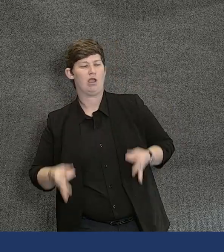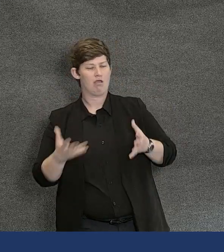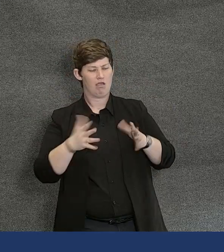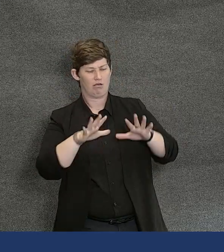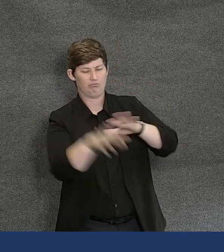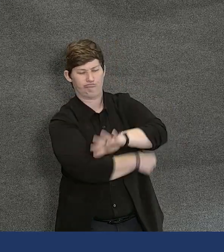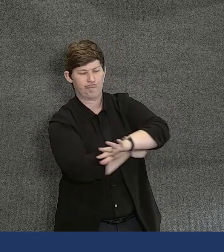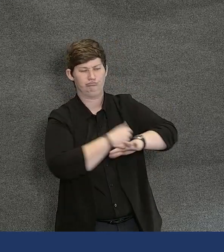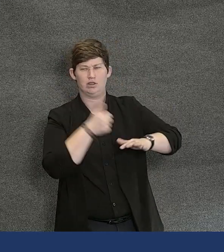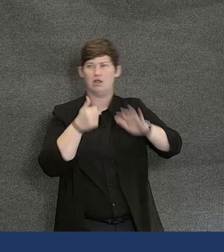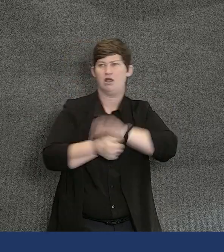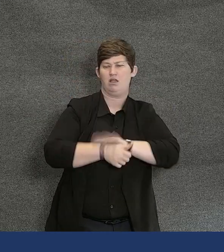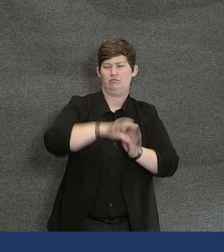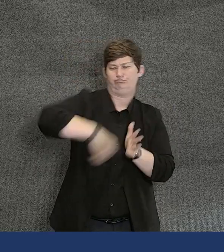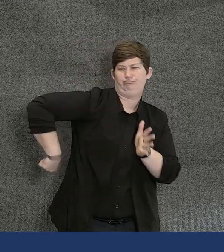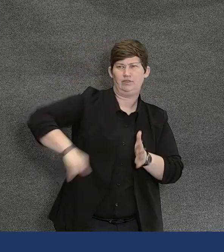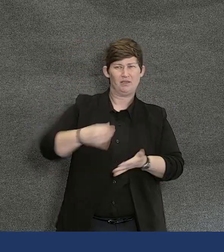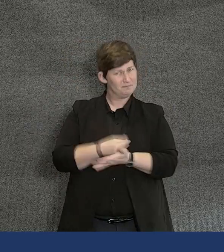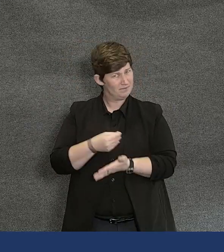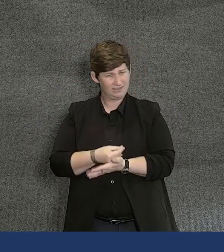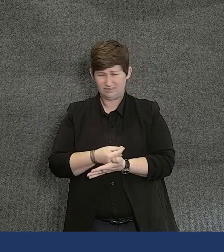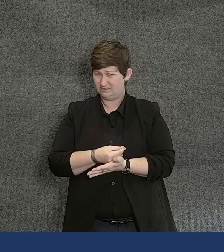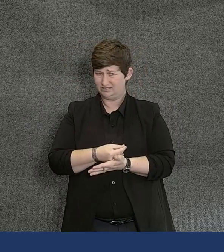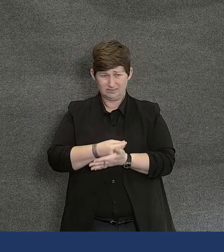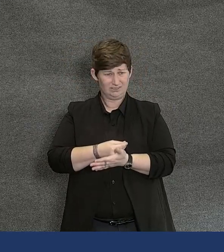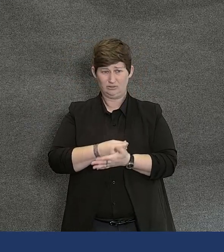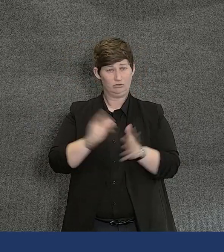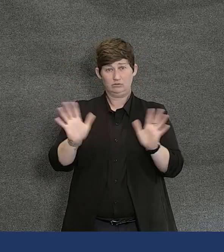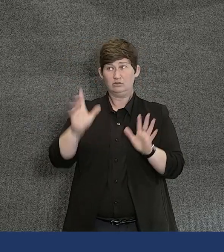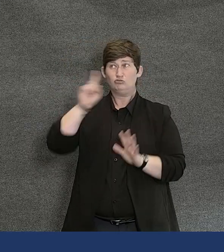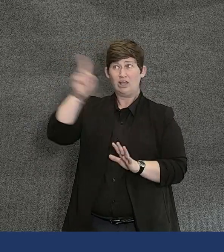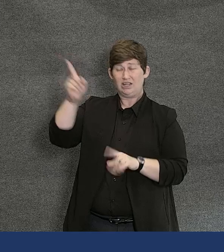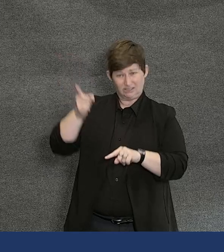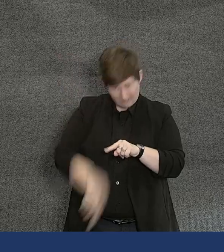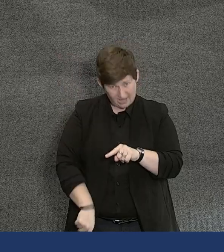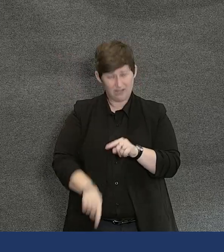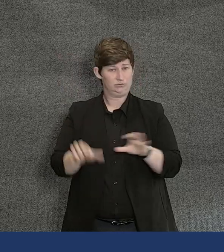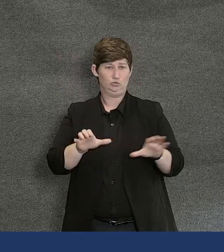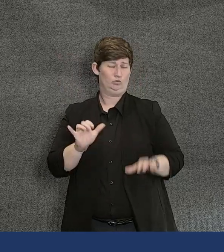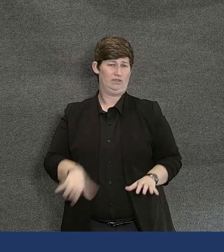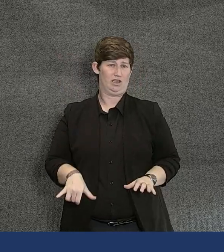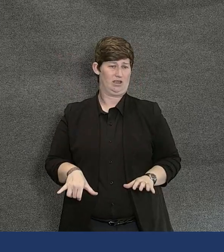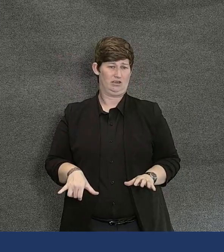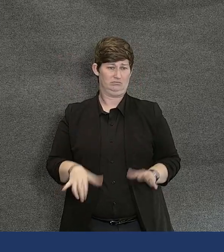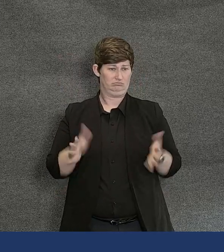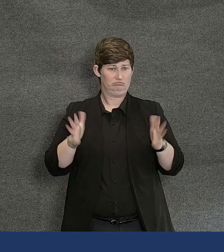And it doesn't matter what party the president is from, the president can't do that.